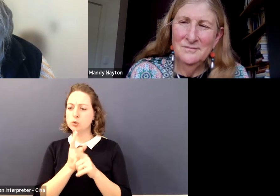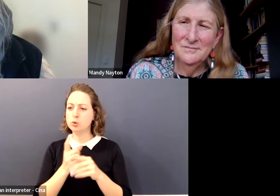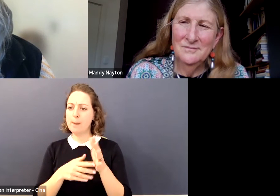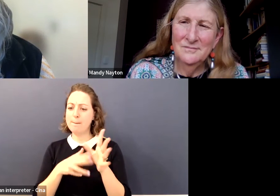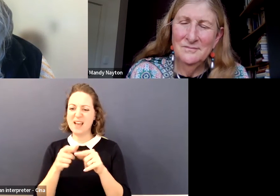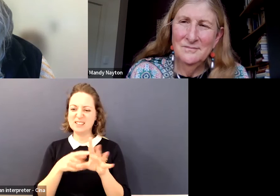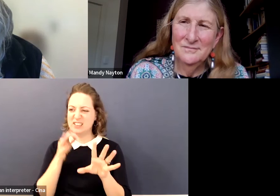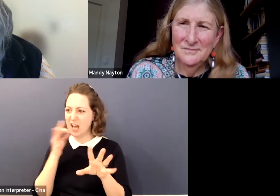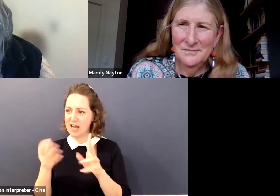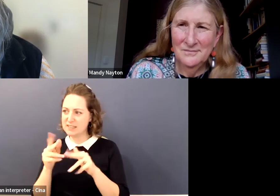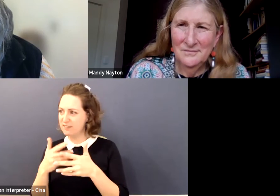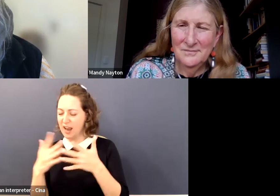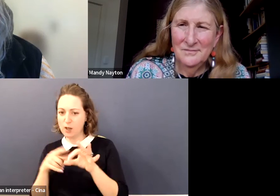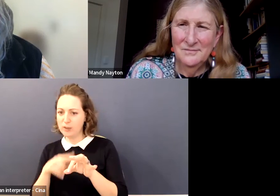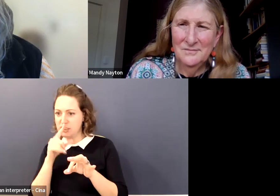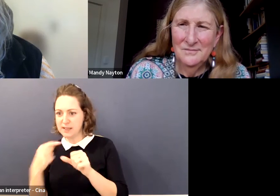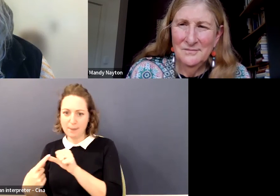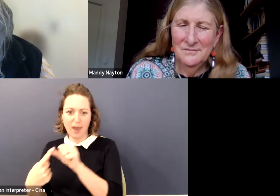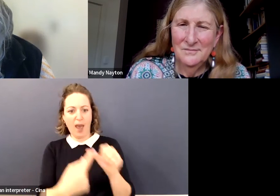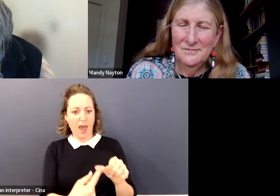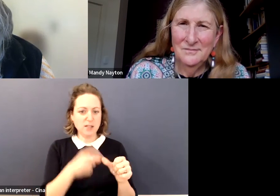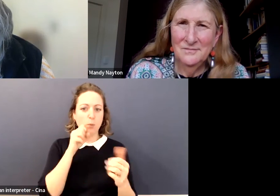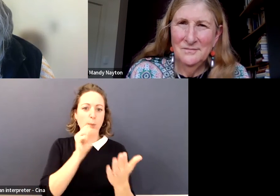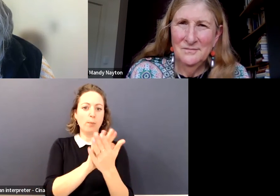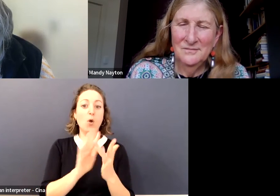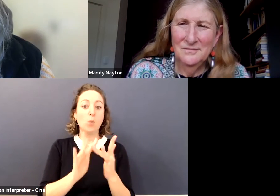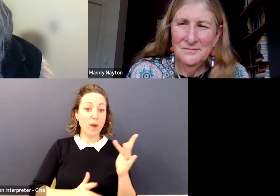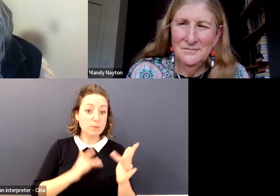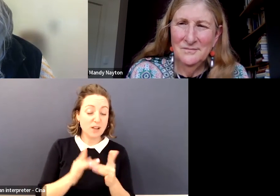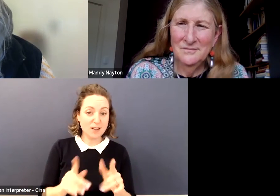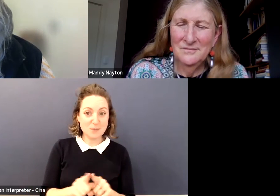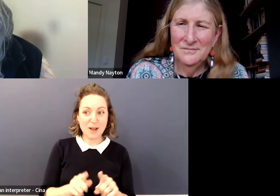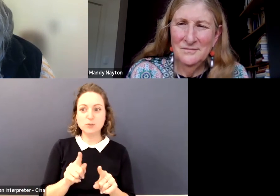asked today can be answered and that will be put onto our website as well. So refer back to that.